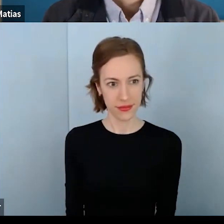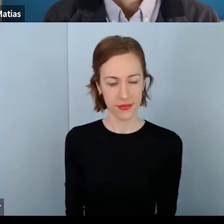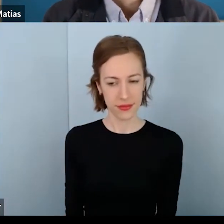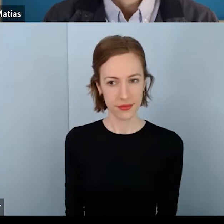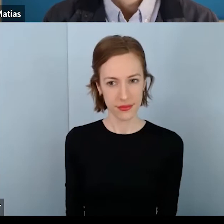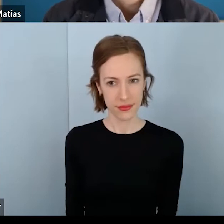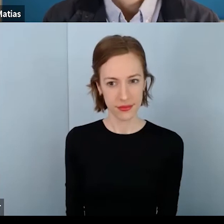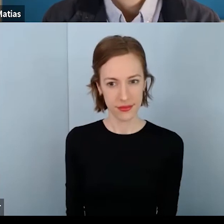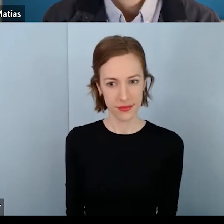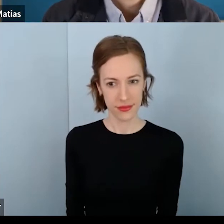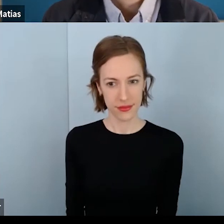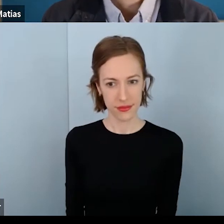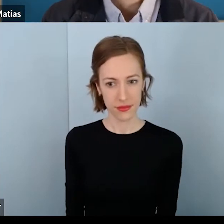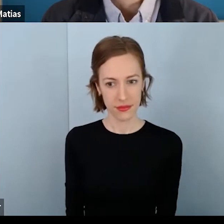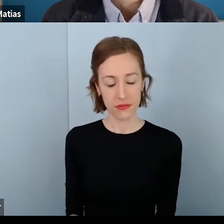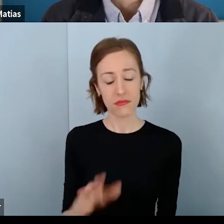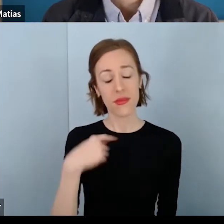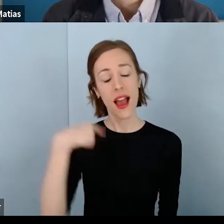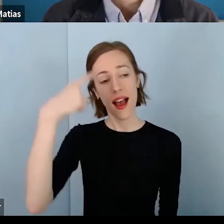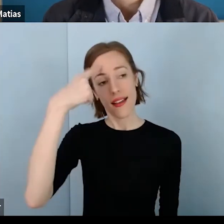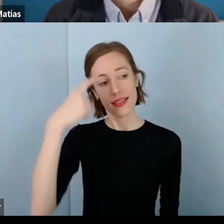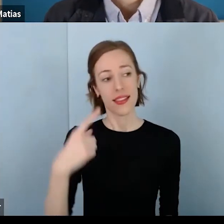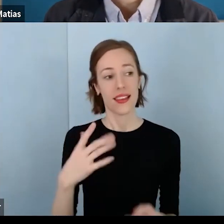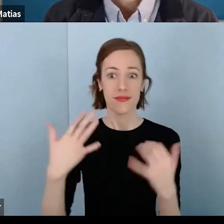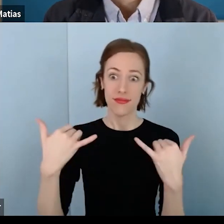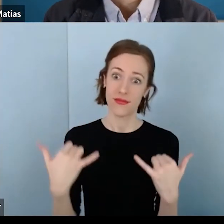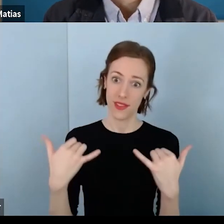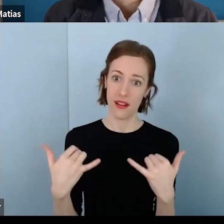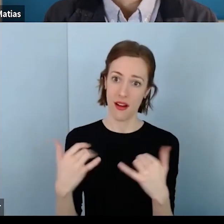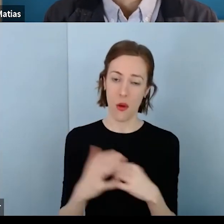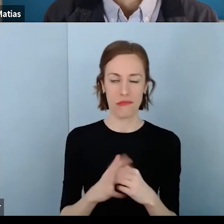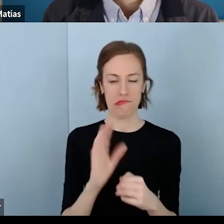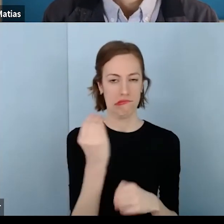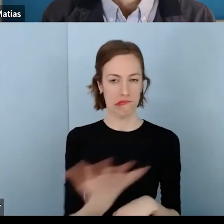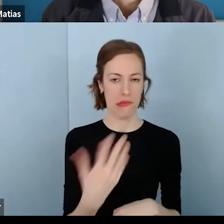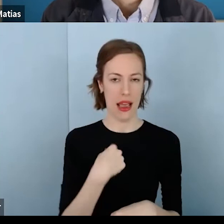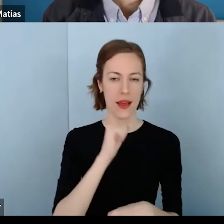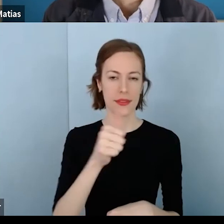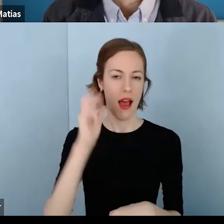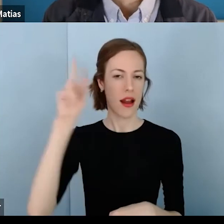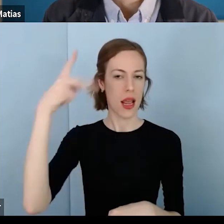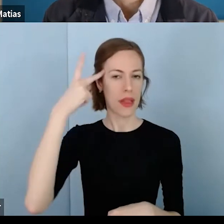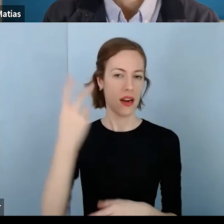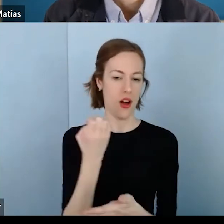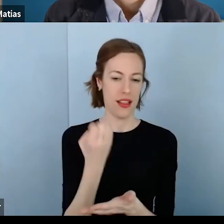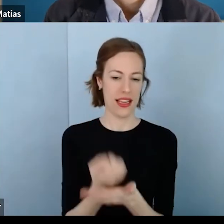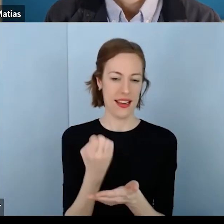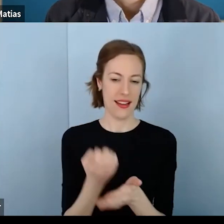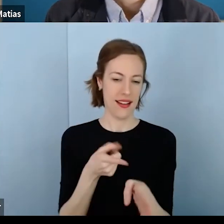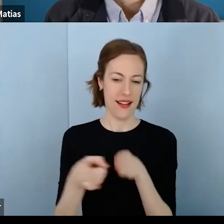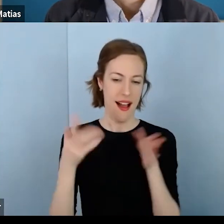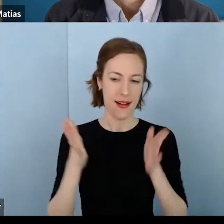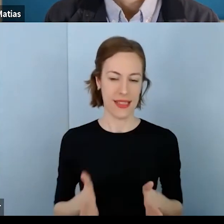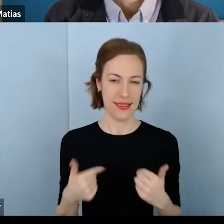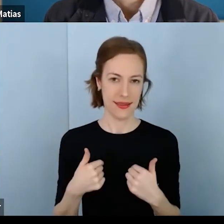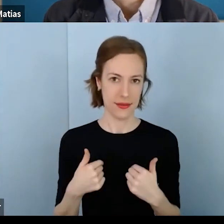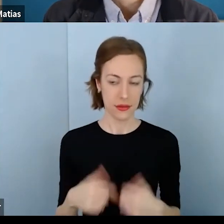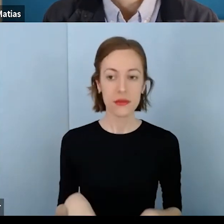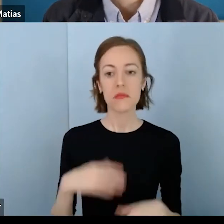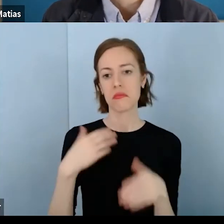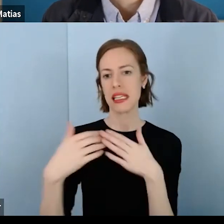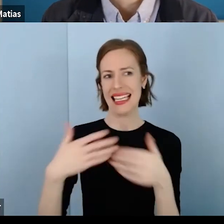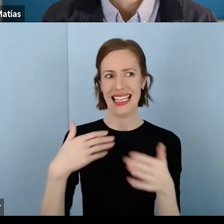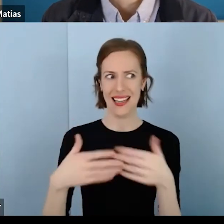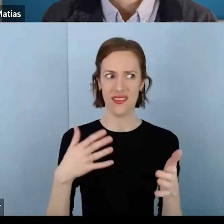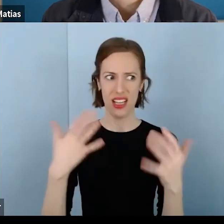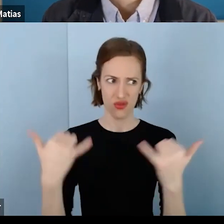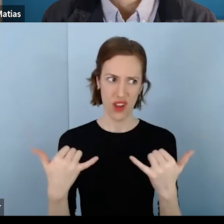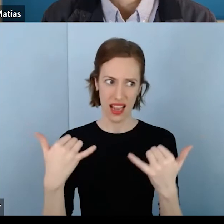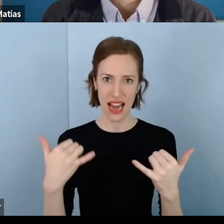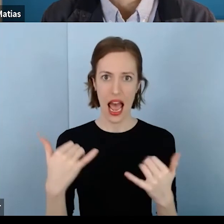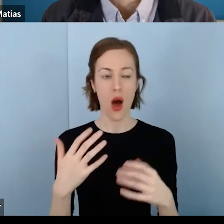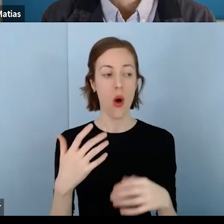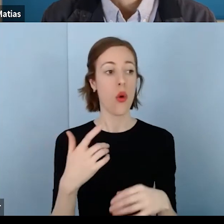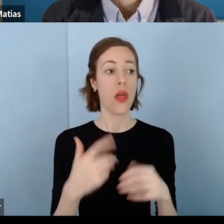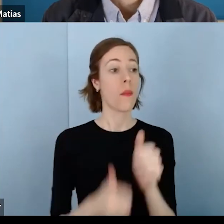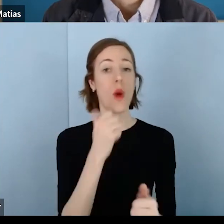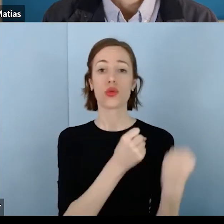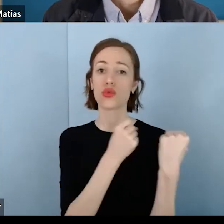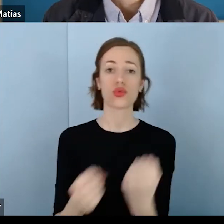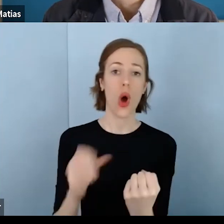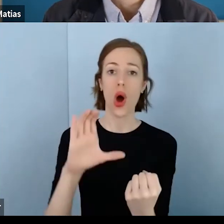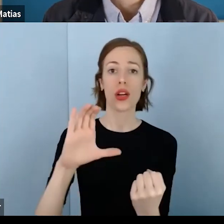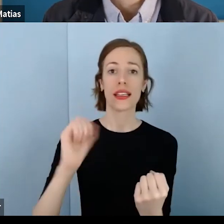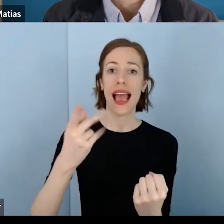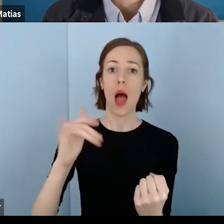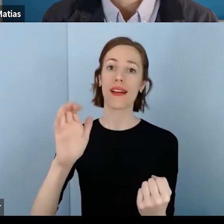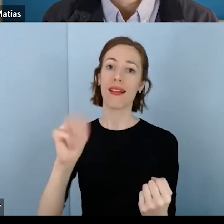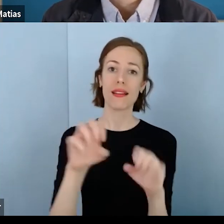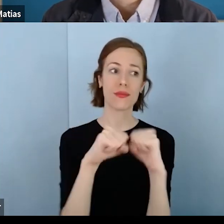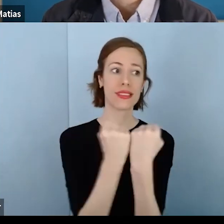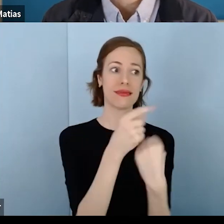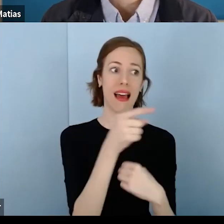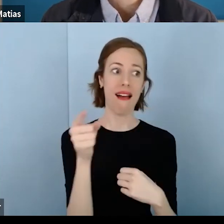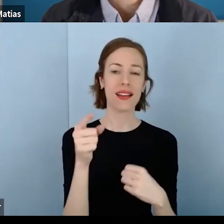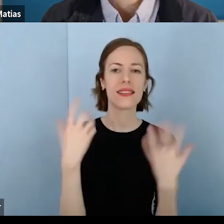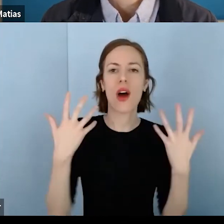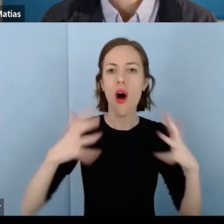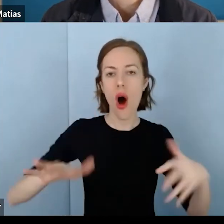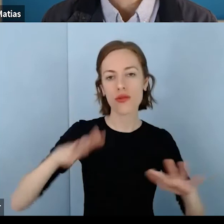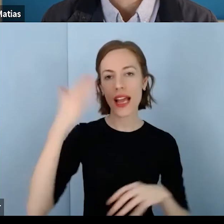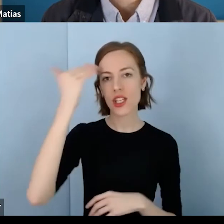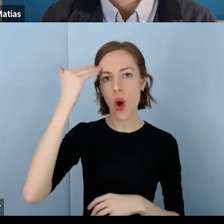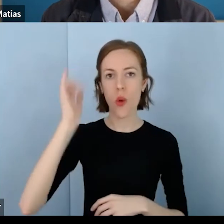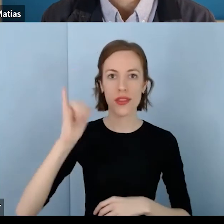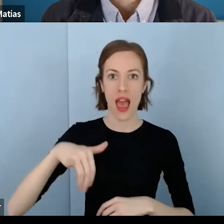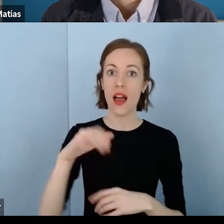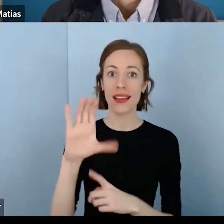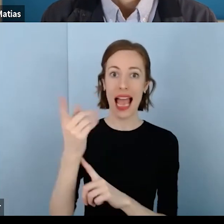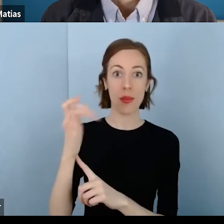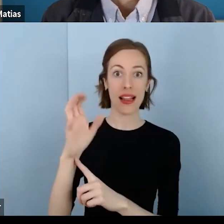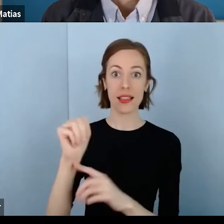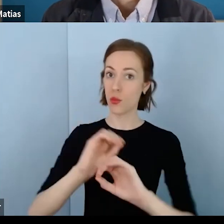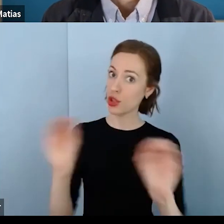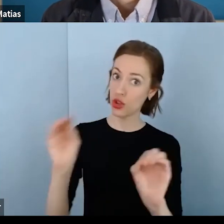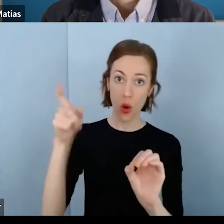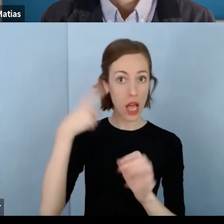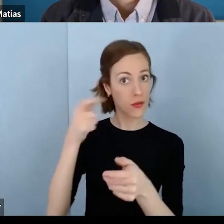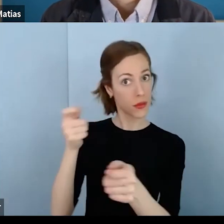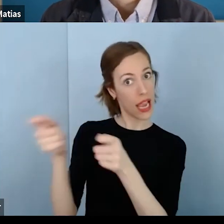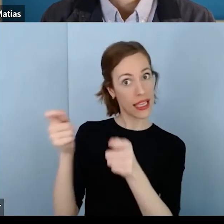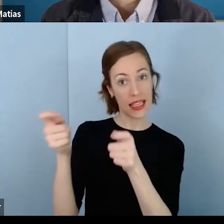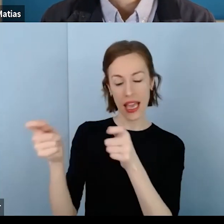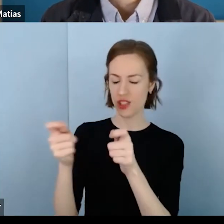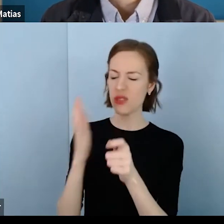I think, you know, at this point, I you know I'm not a like political economist, but I think at this point. Even the most pro capitalism societies have acknowledged that unregulated capitalism is unworkable right and we've seen in other industries in